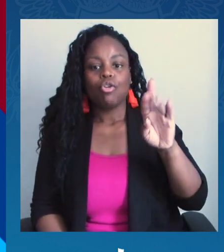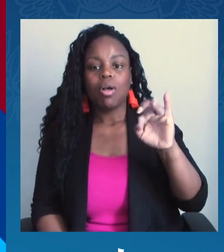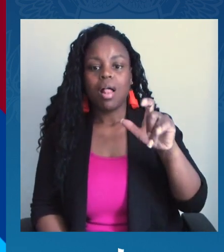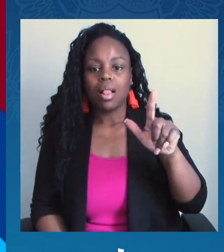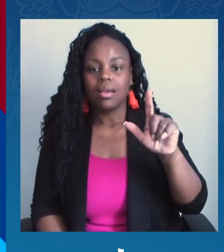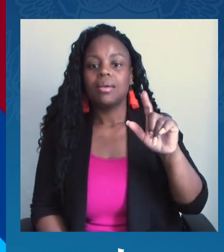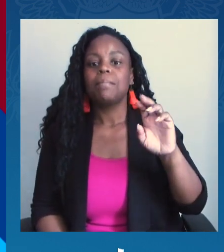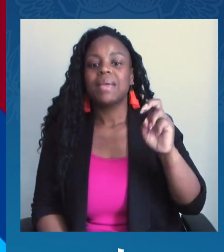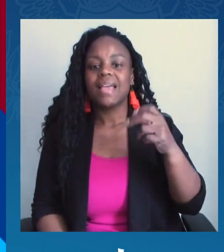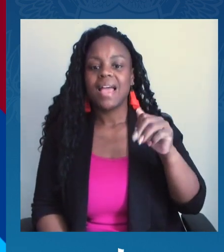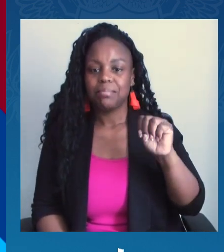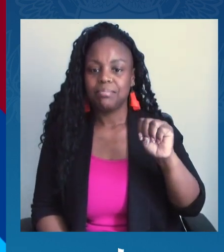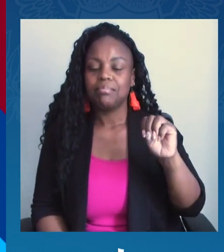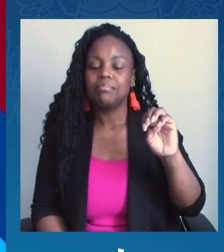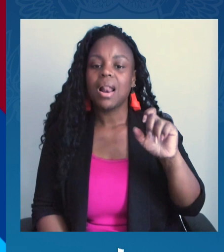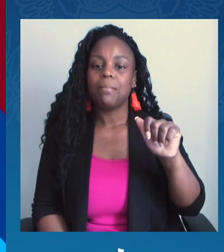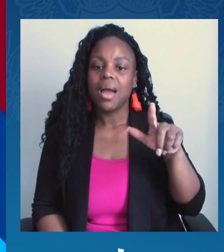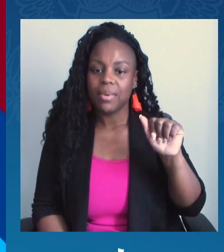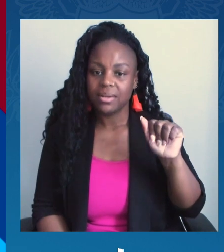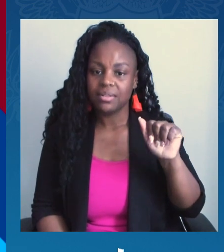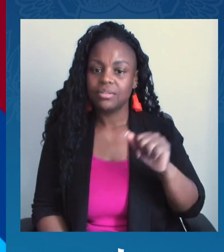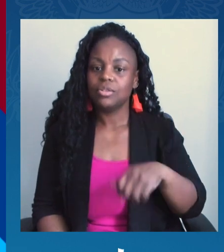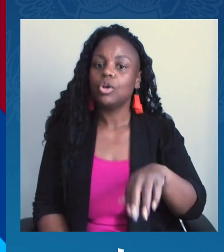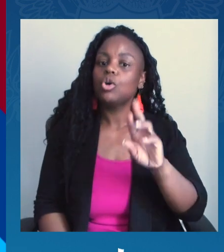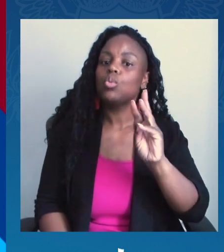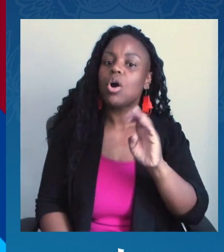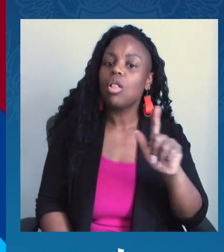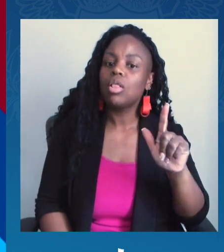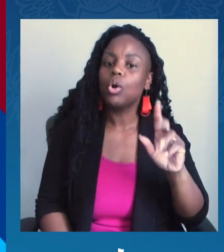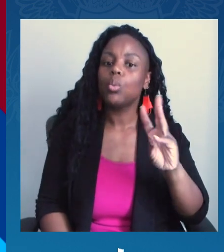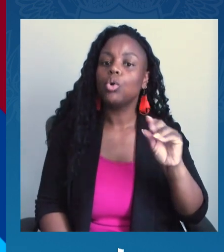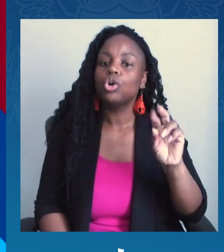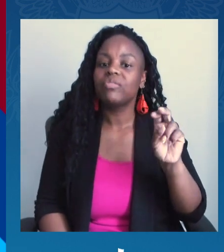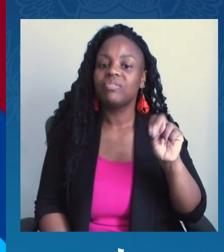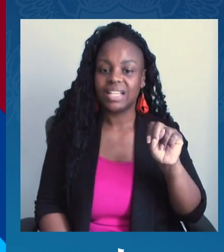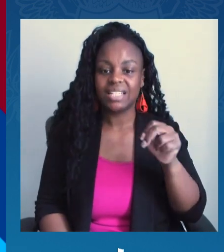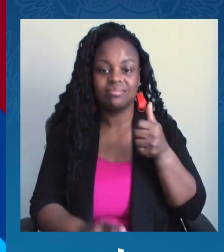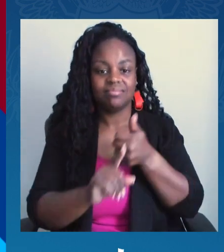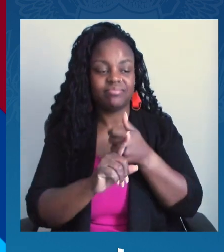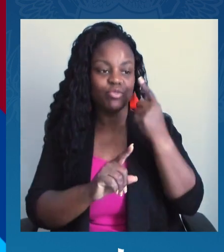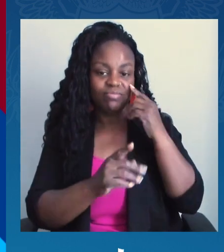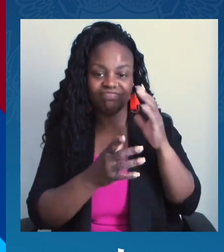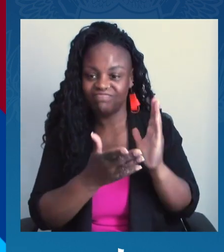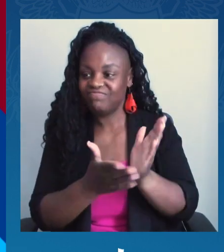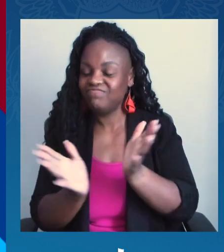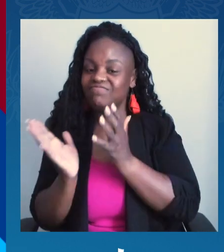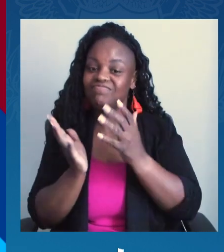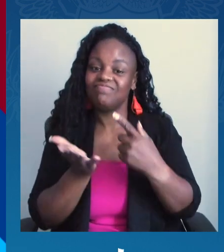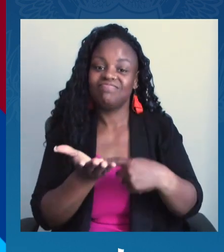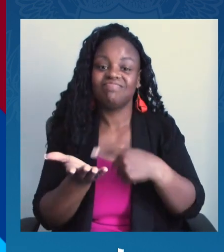for a fireside chat this morning. Urban Leaguers, please greet them in the arena